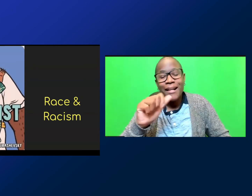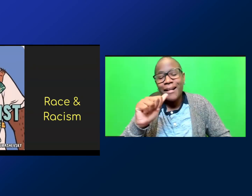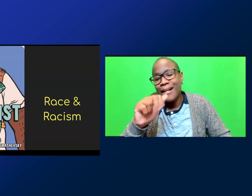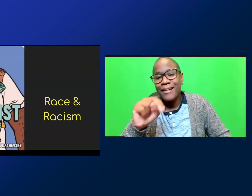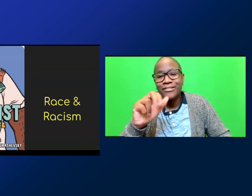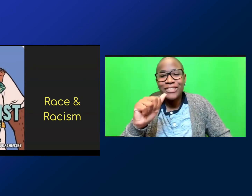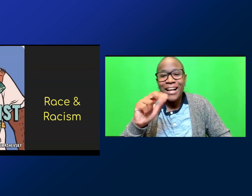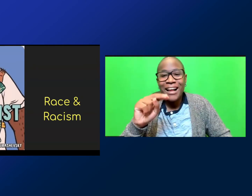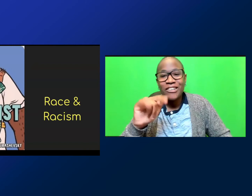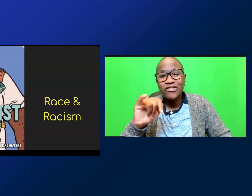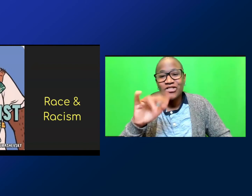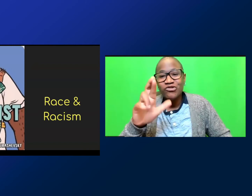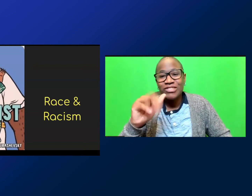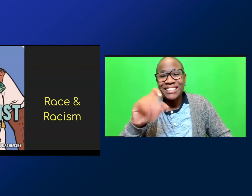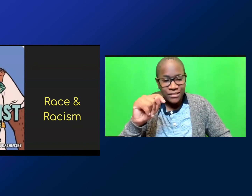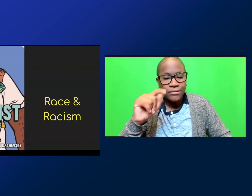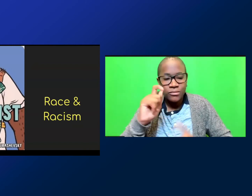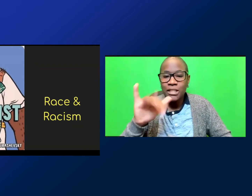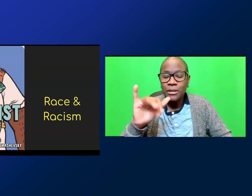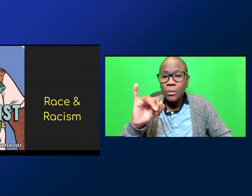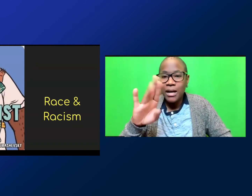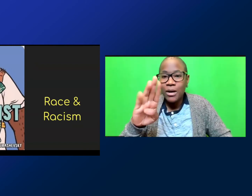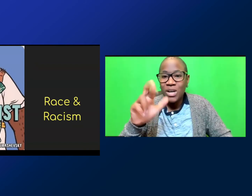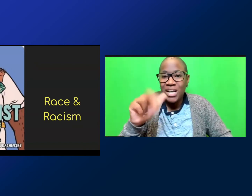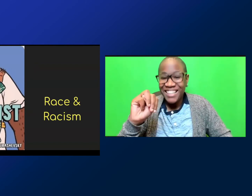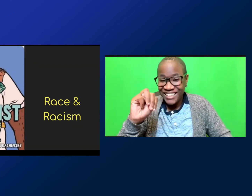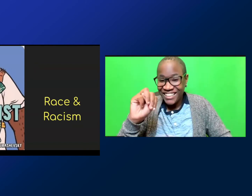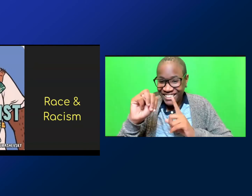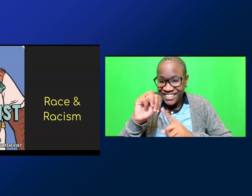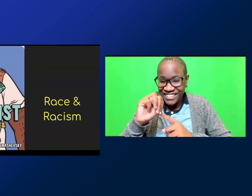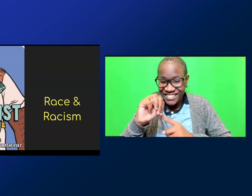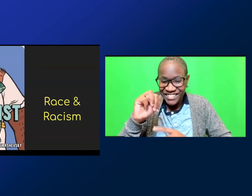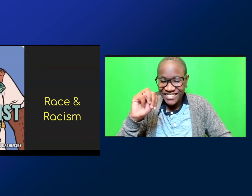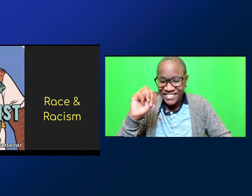books and i don't know if you know the author ibrahim kendy actually wrote the book how to